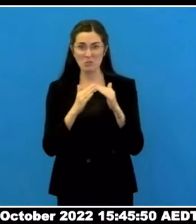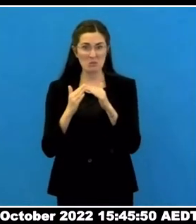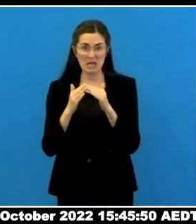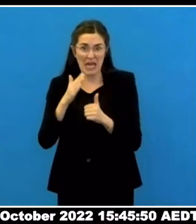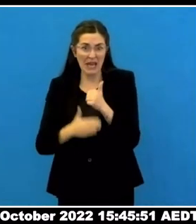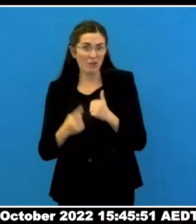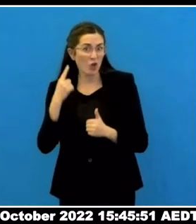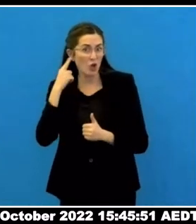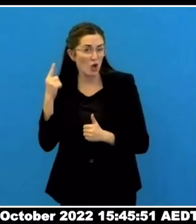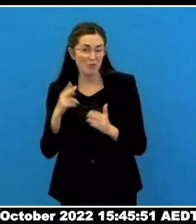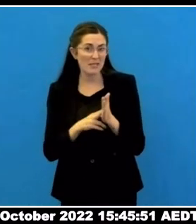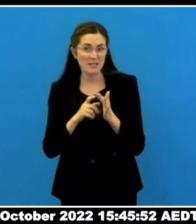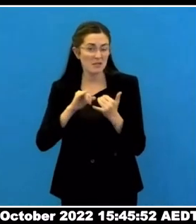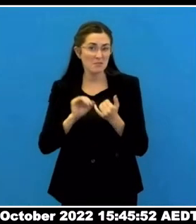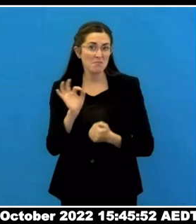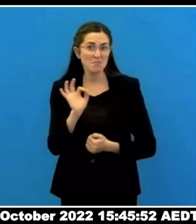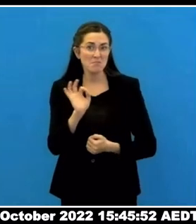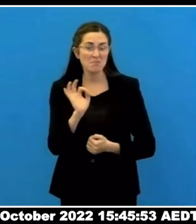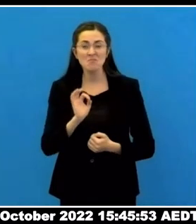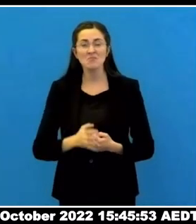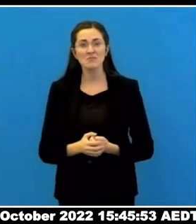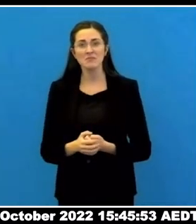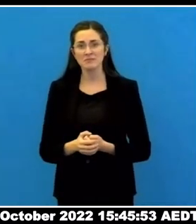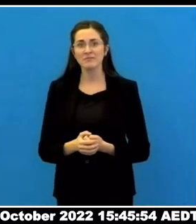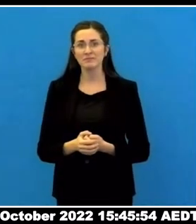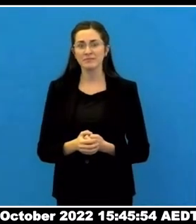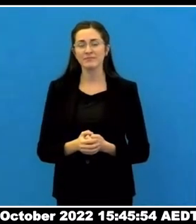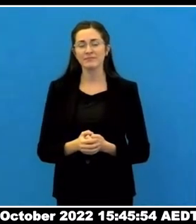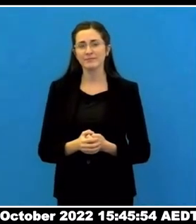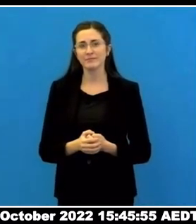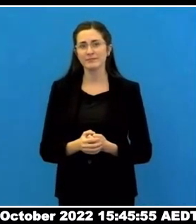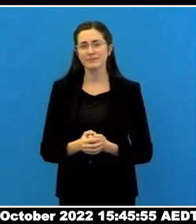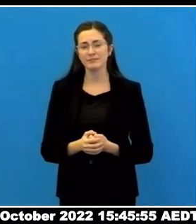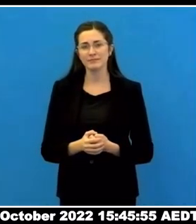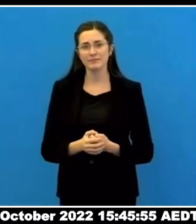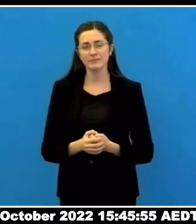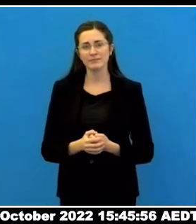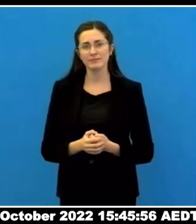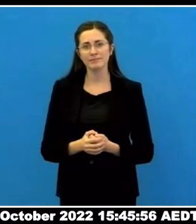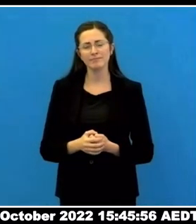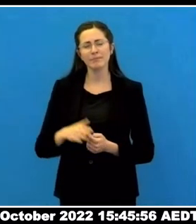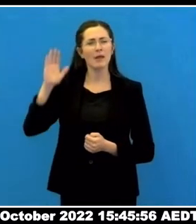So, even though when we had the the session for